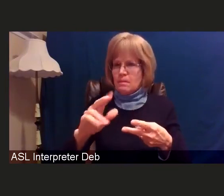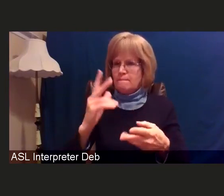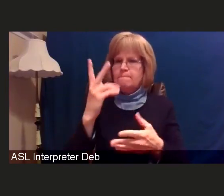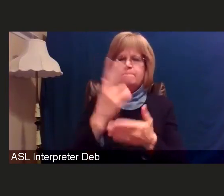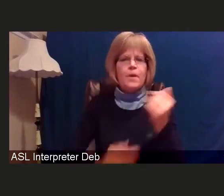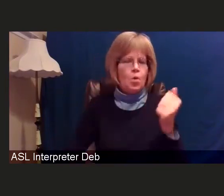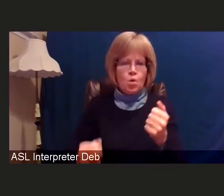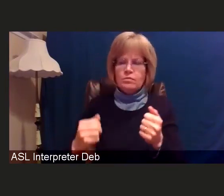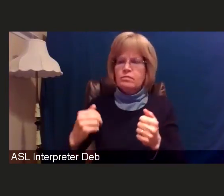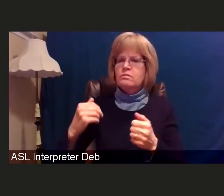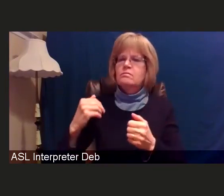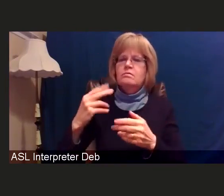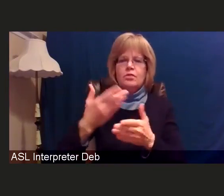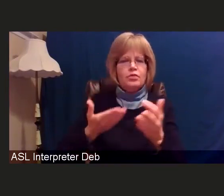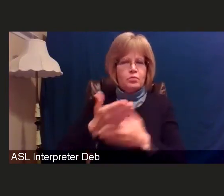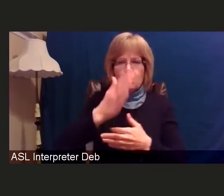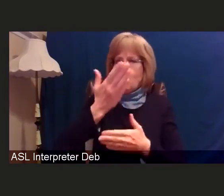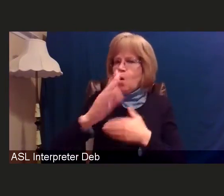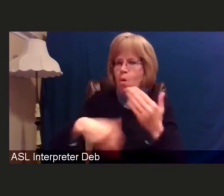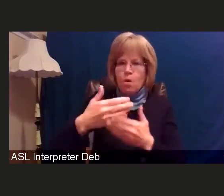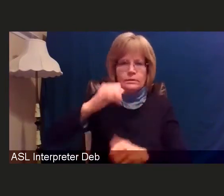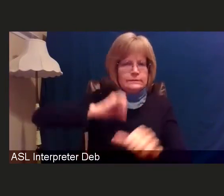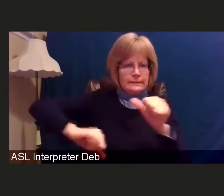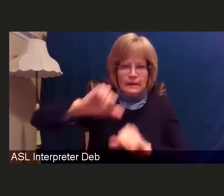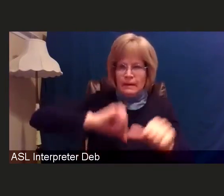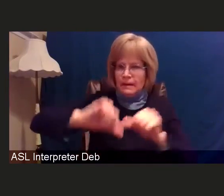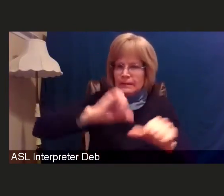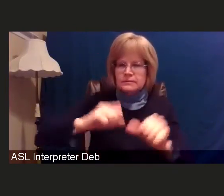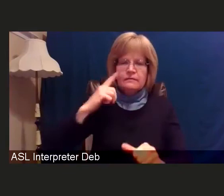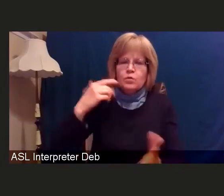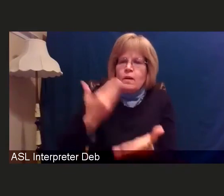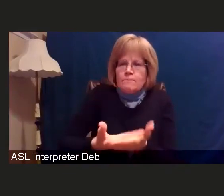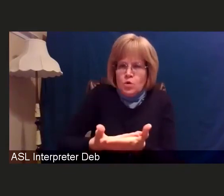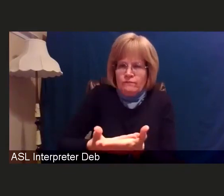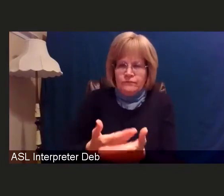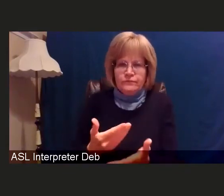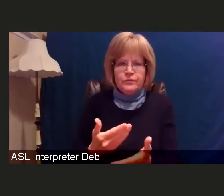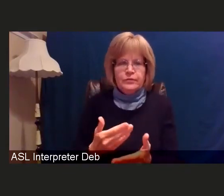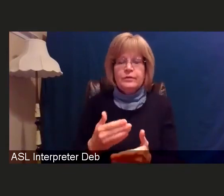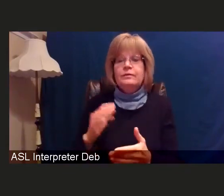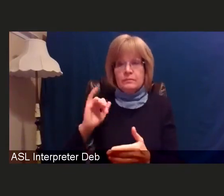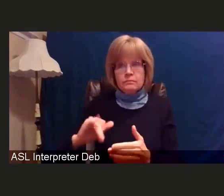that any other vaccine goes through. The entire process was faster than usual